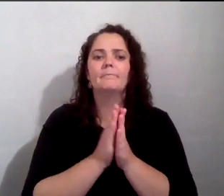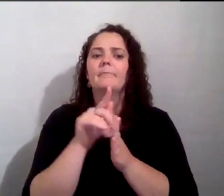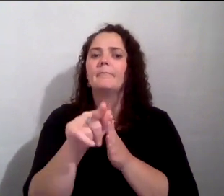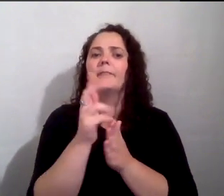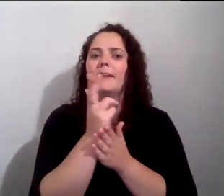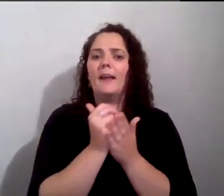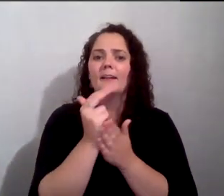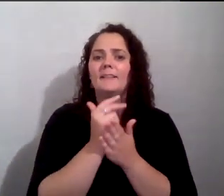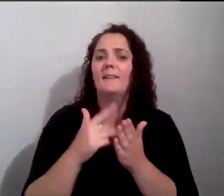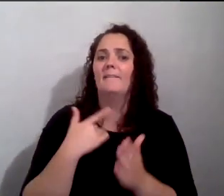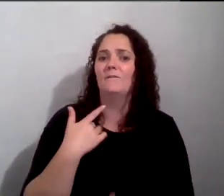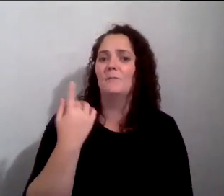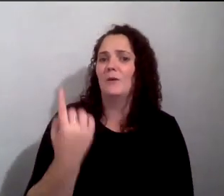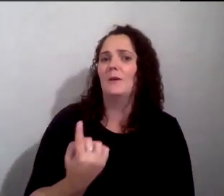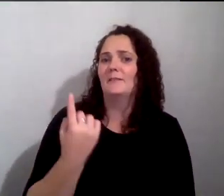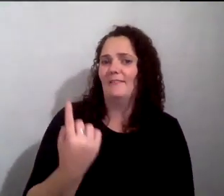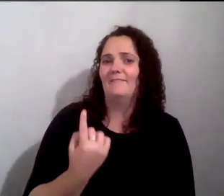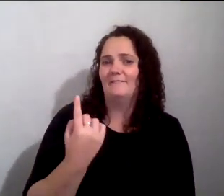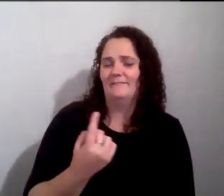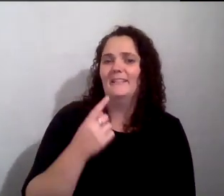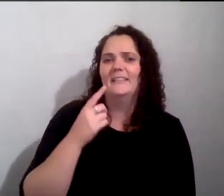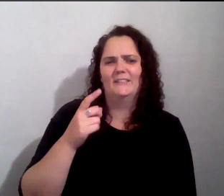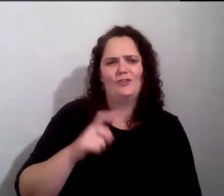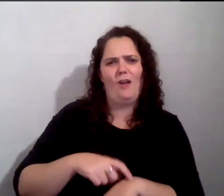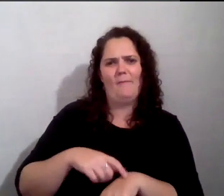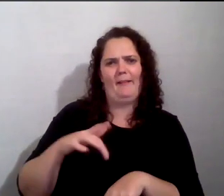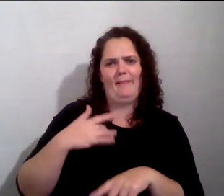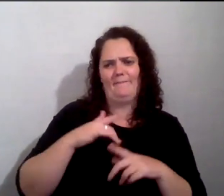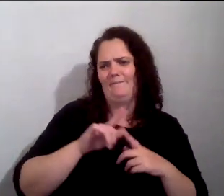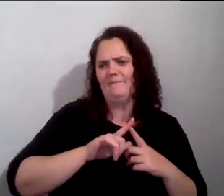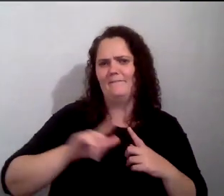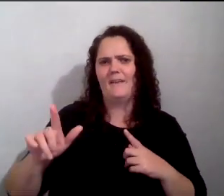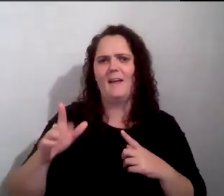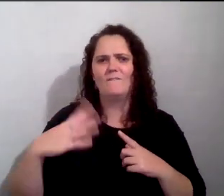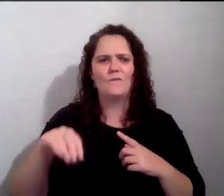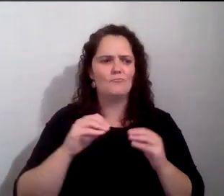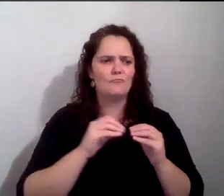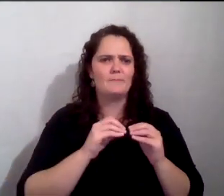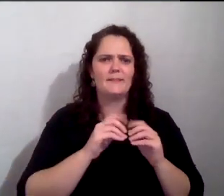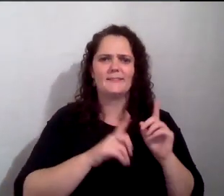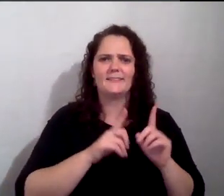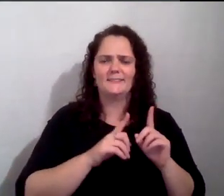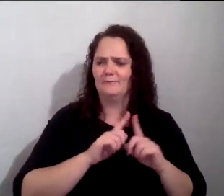long way from the mainland and and remember Brisbane of this period is very much a kind of cultural outpost in a way,